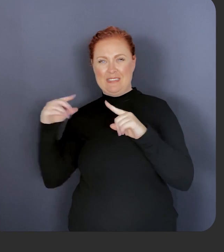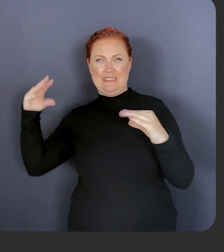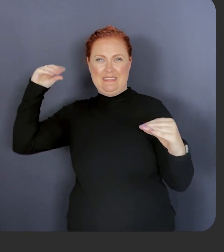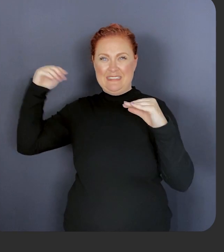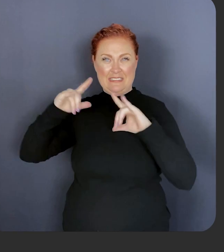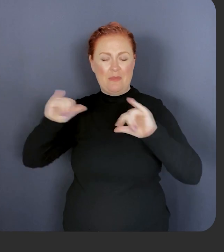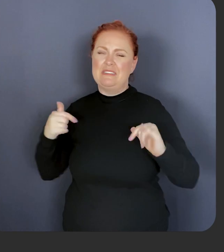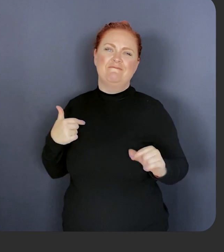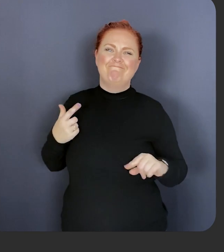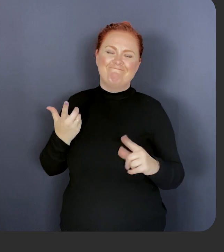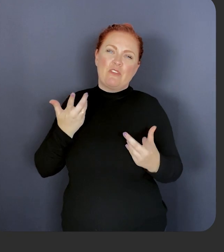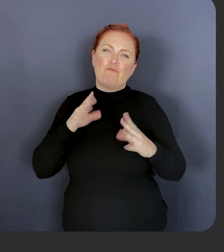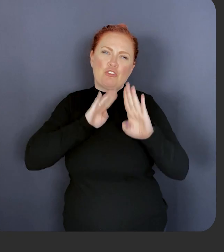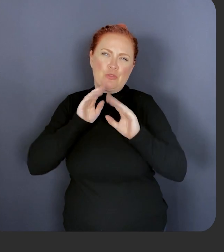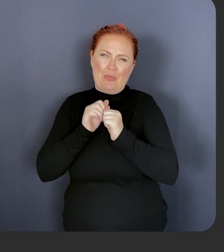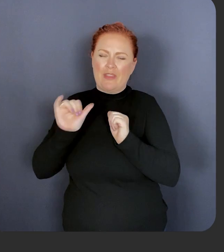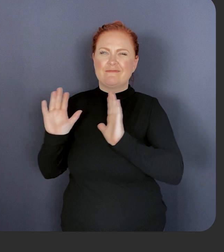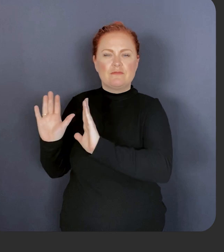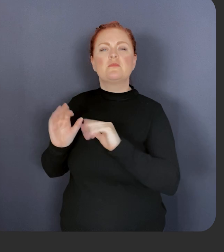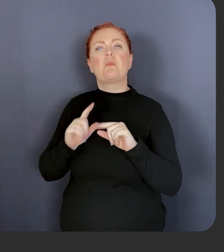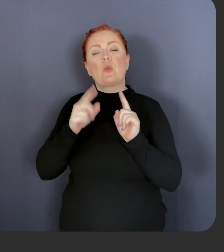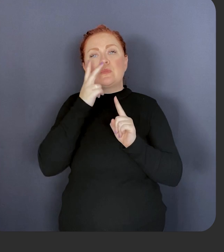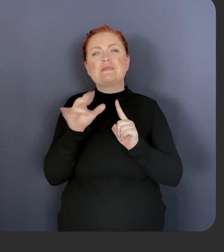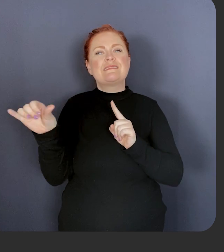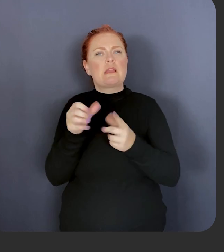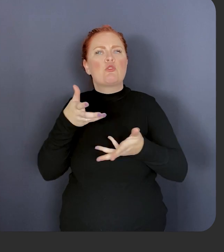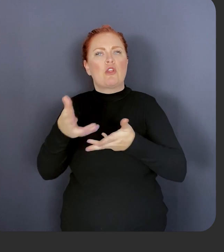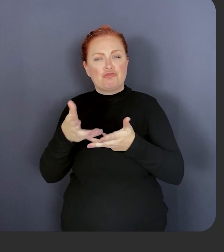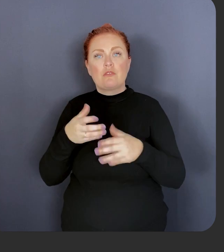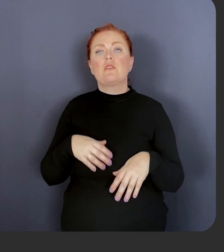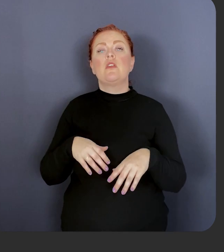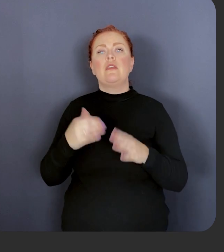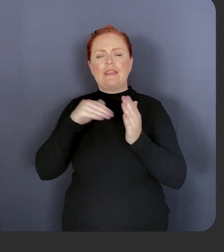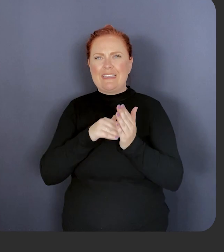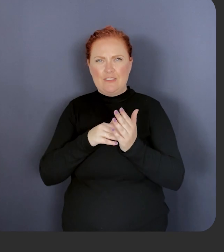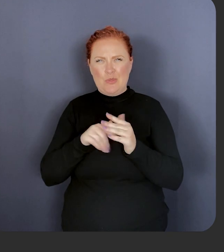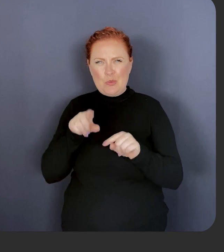is quite difficult. But as you can see, it's that same interaction pattern that we had where you really can't